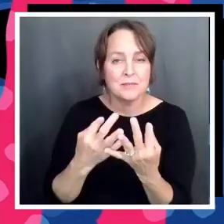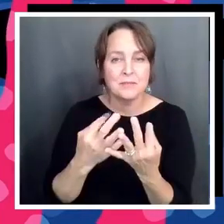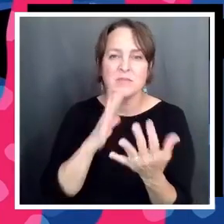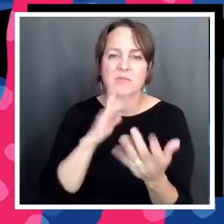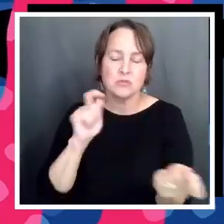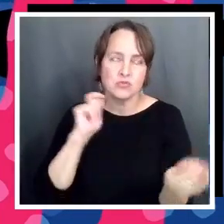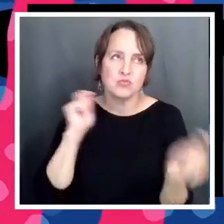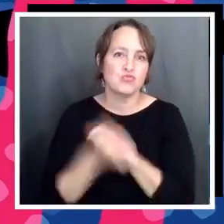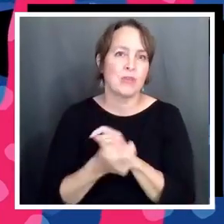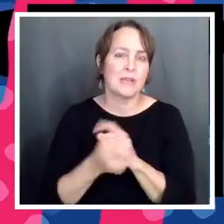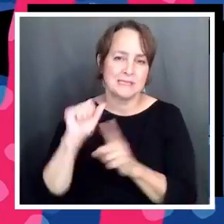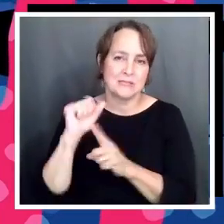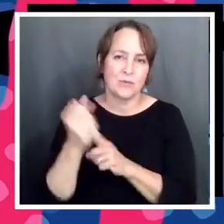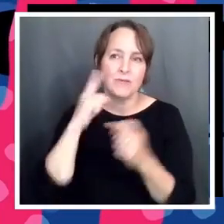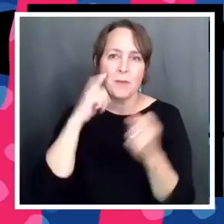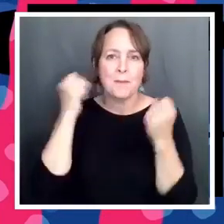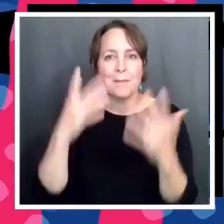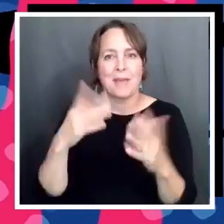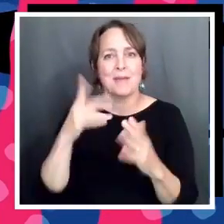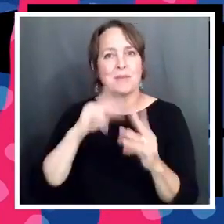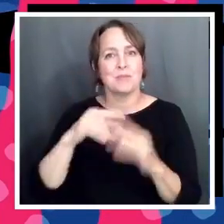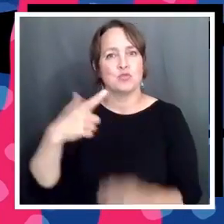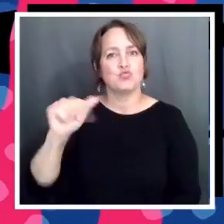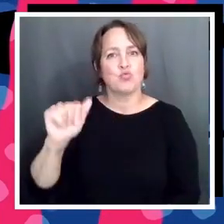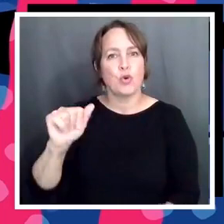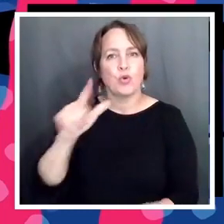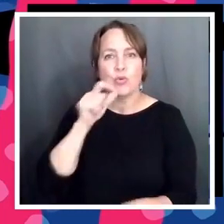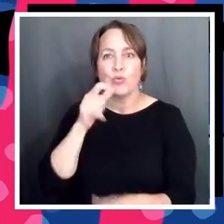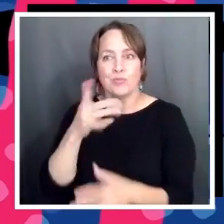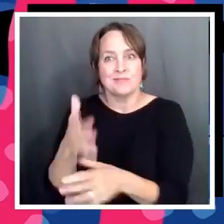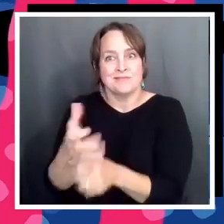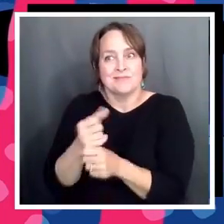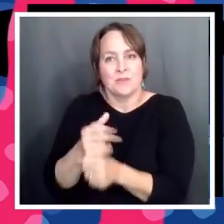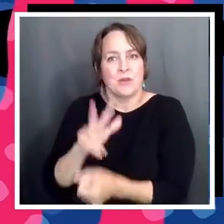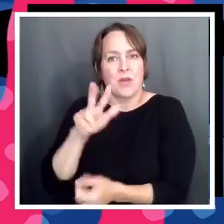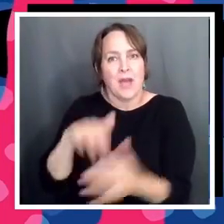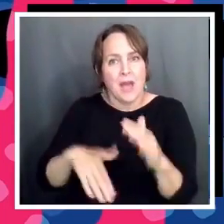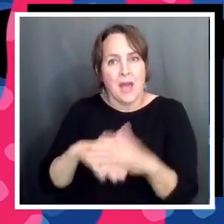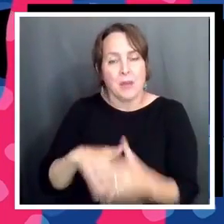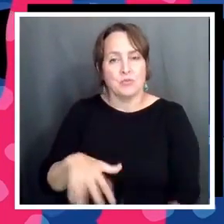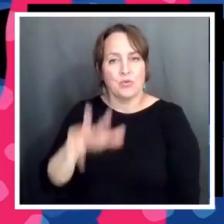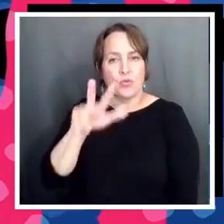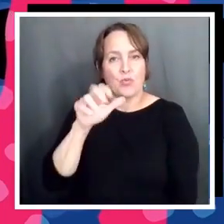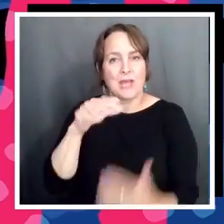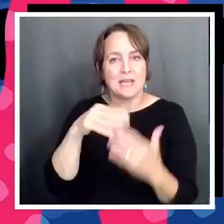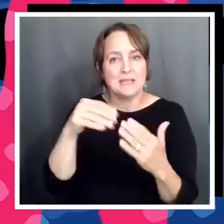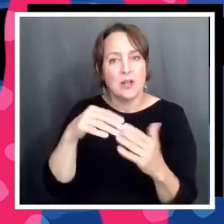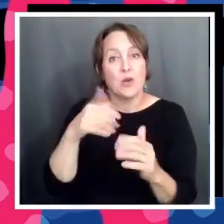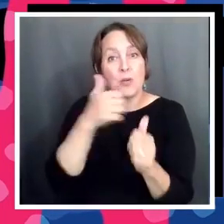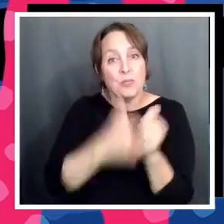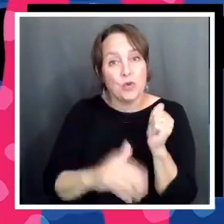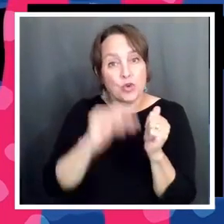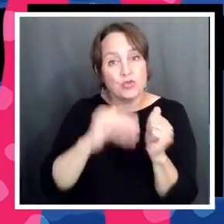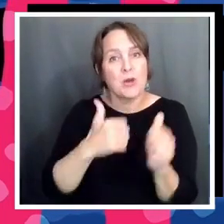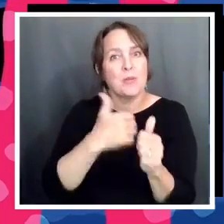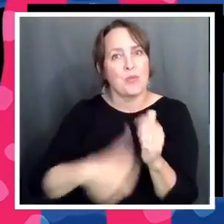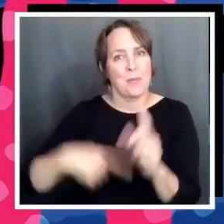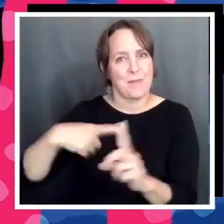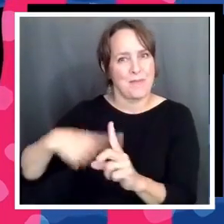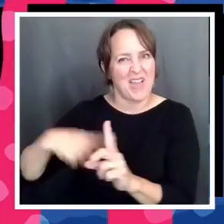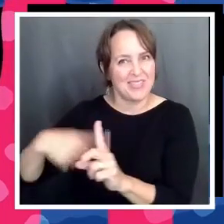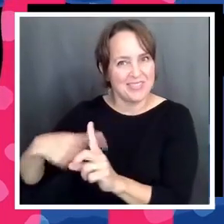LET ME BE CLEAR, THIS TAX CUT